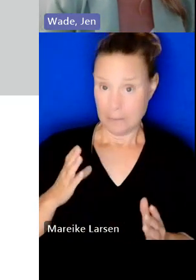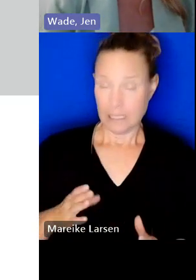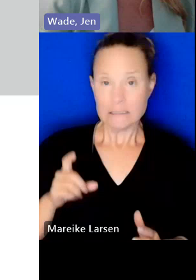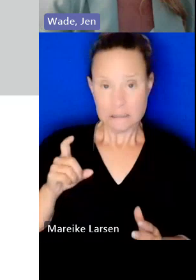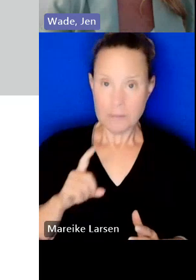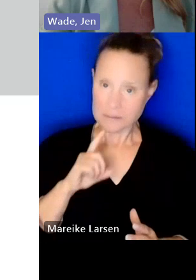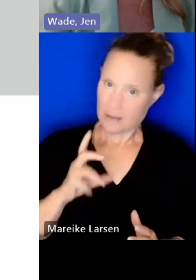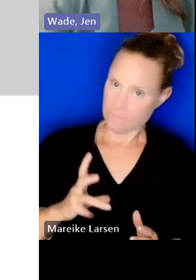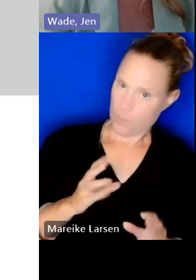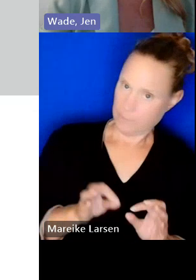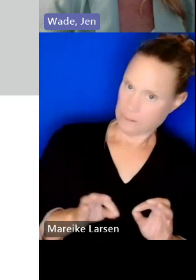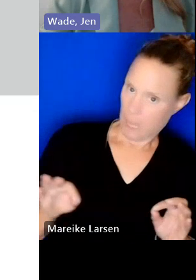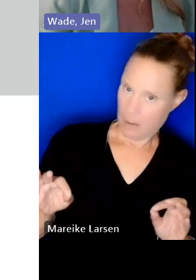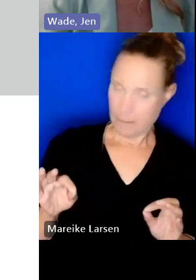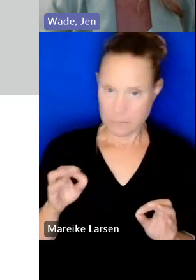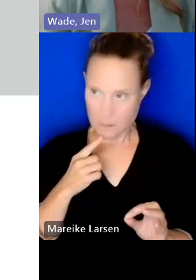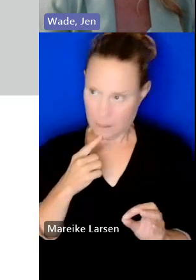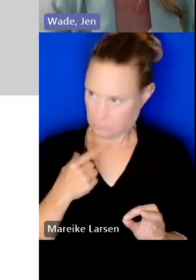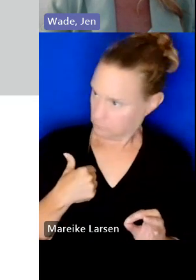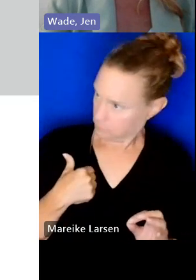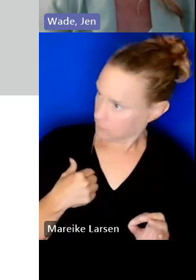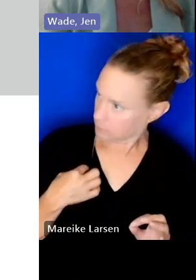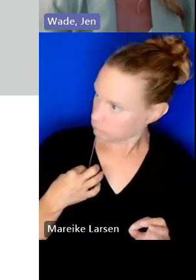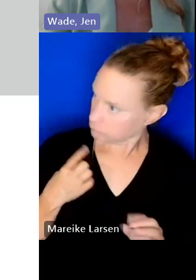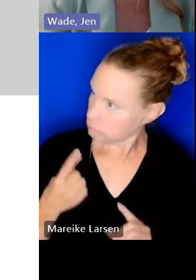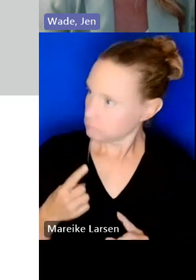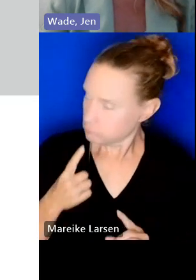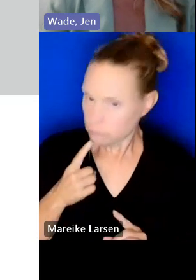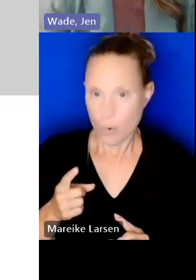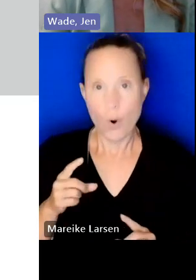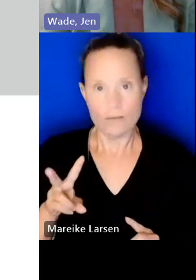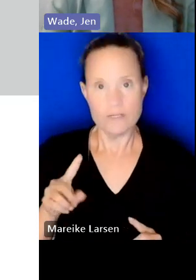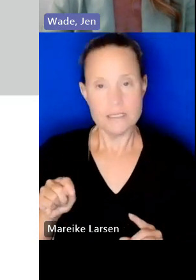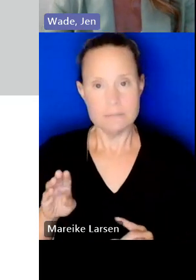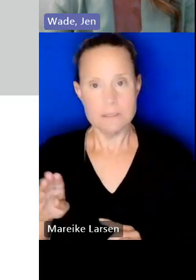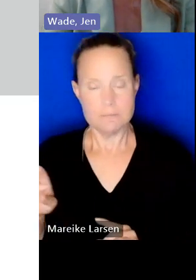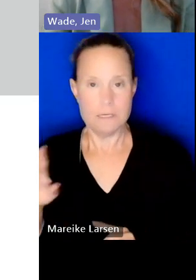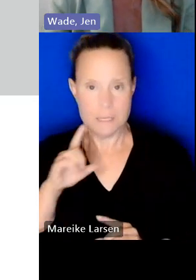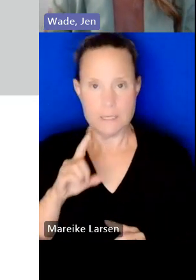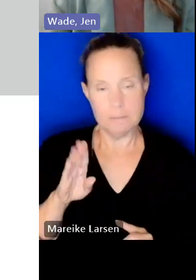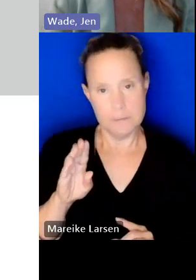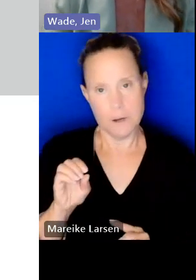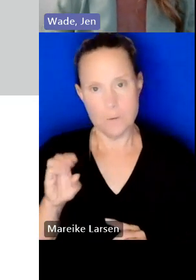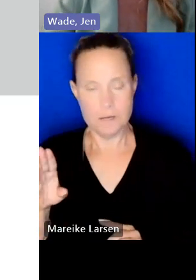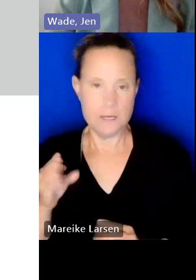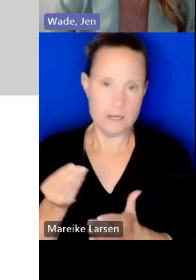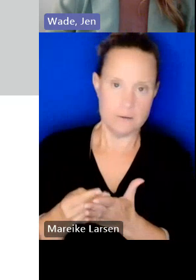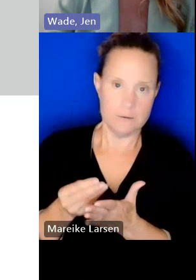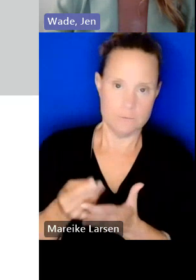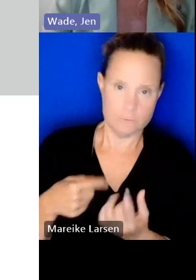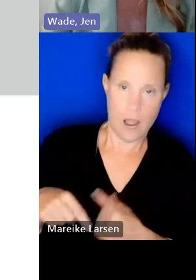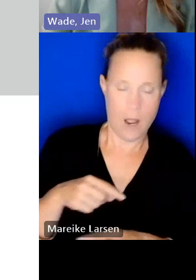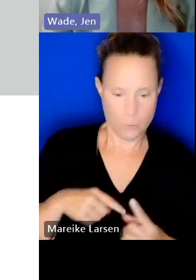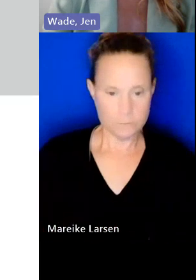statement expressing your organization's intent to apply for the Vt bead benefit of the bargain funding benefit. The bargain round. Excuse me.